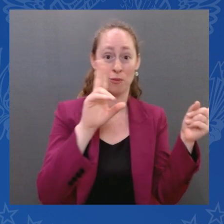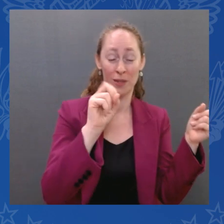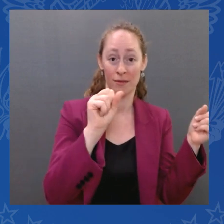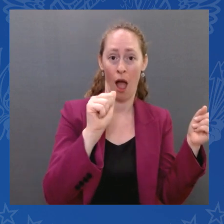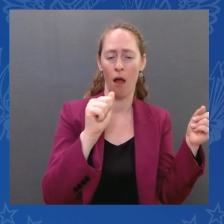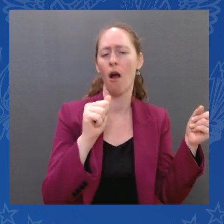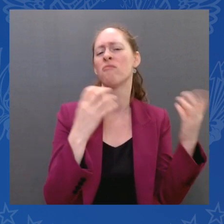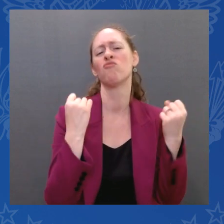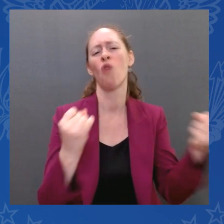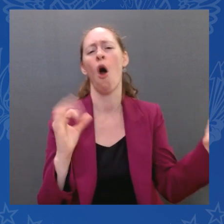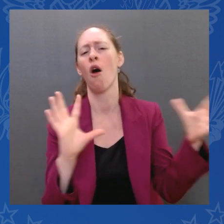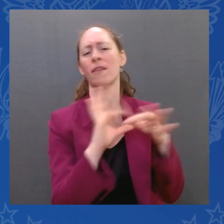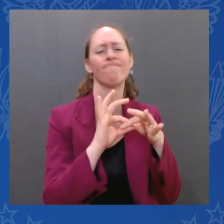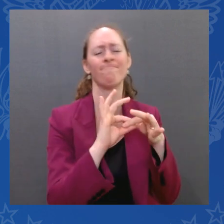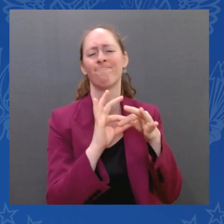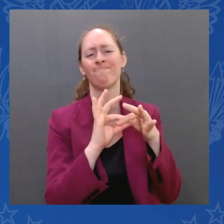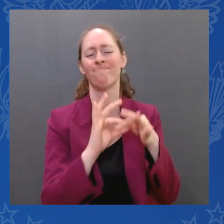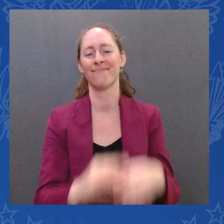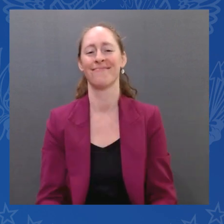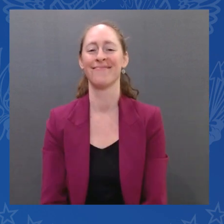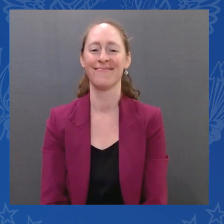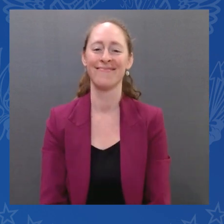We invest in each other. We dream together.